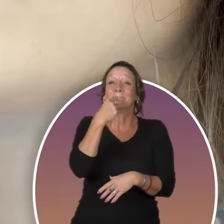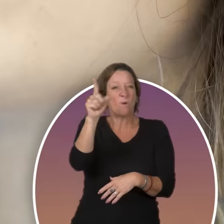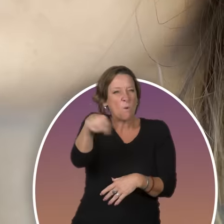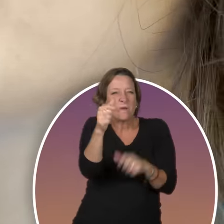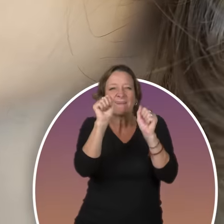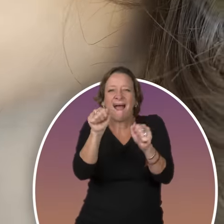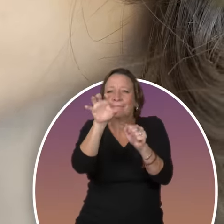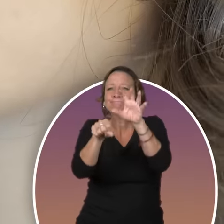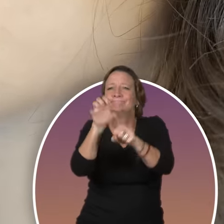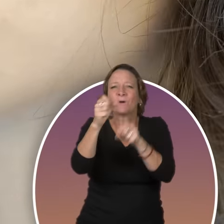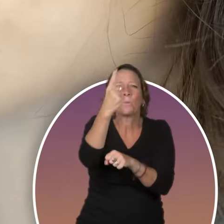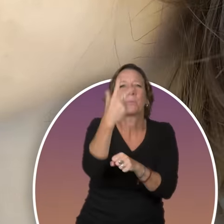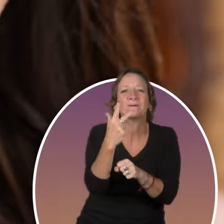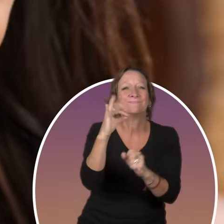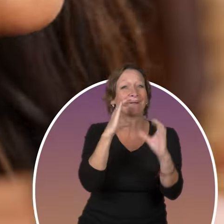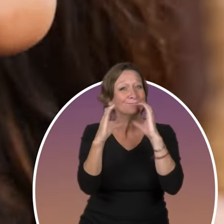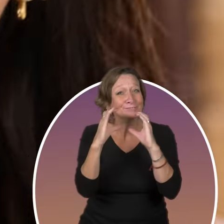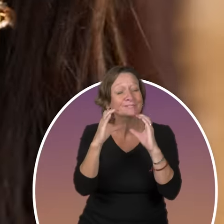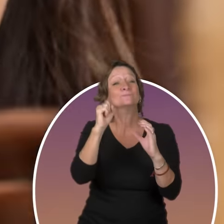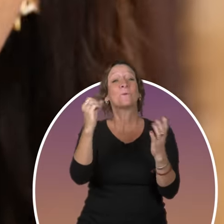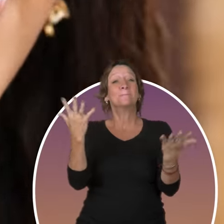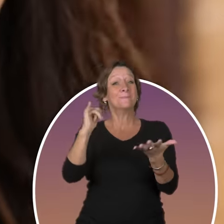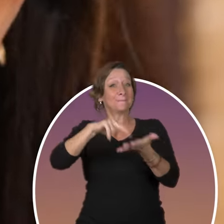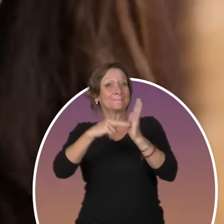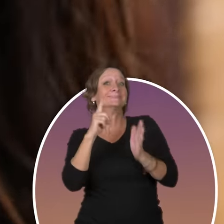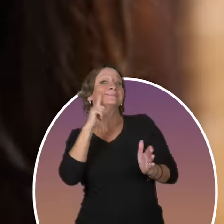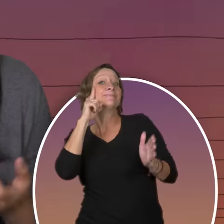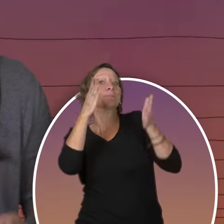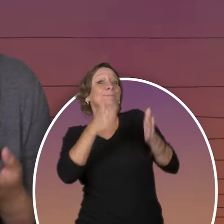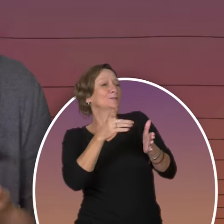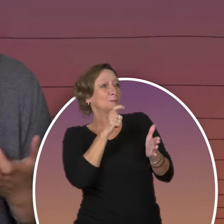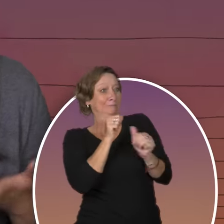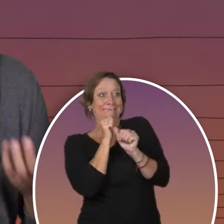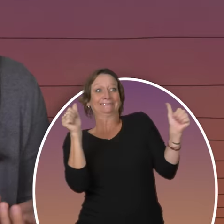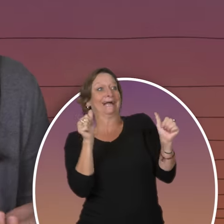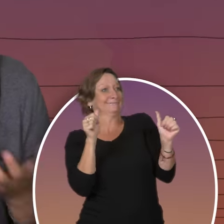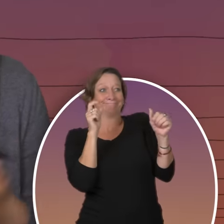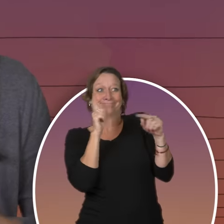that they can only pick up about a third of conversations. So that means that most Deaf people denied access to sign